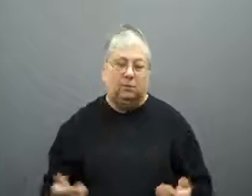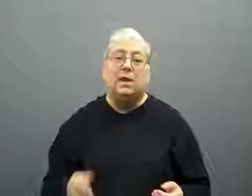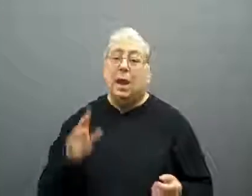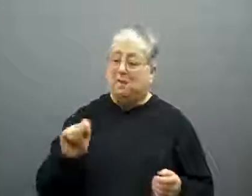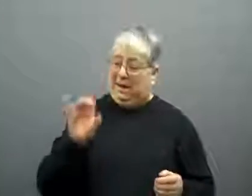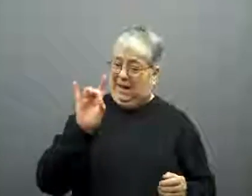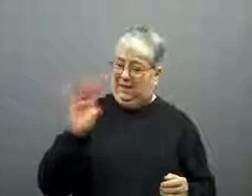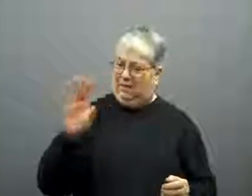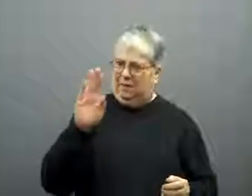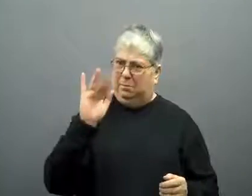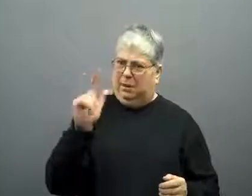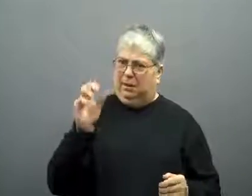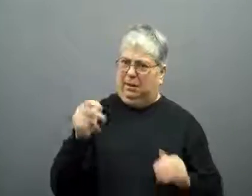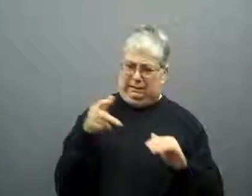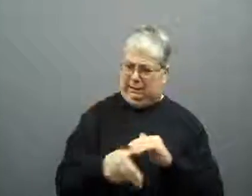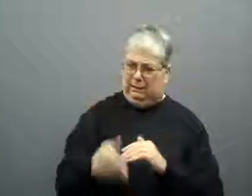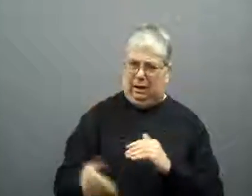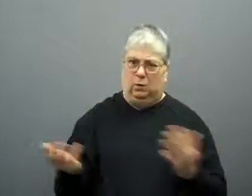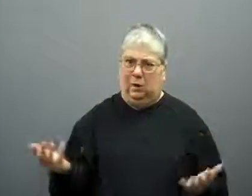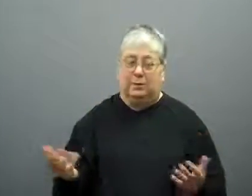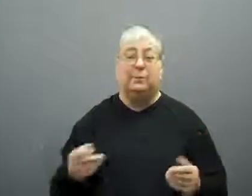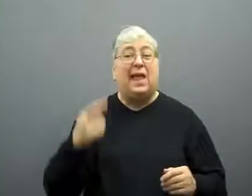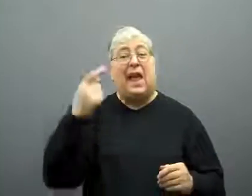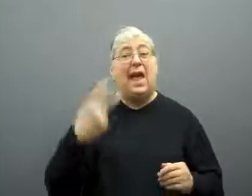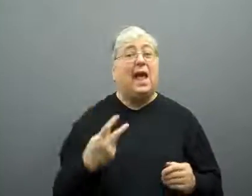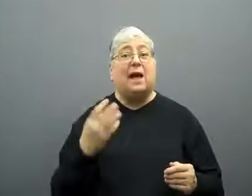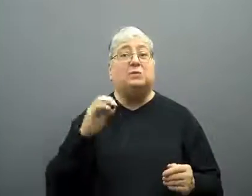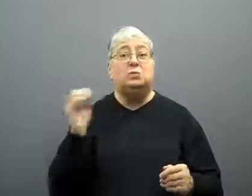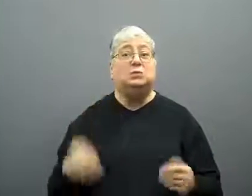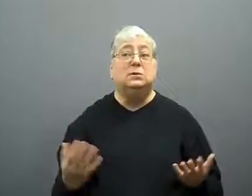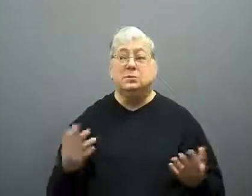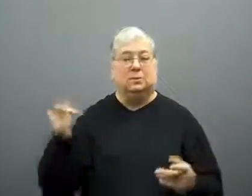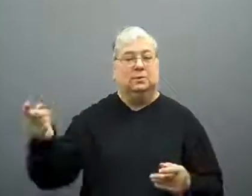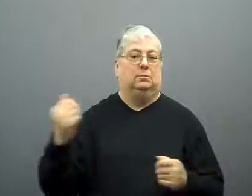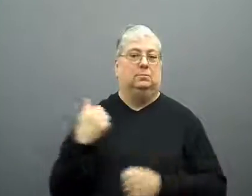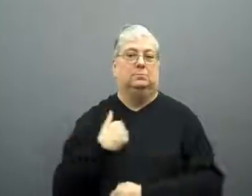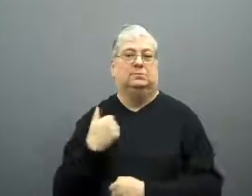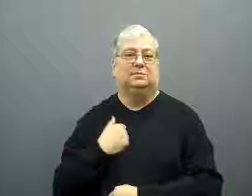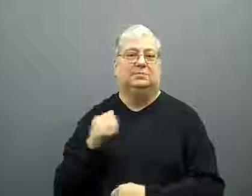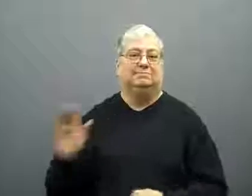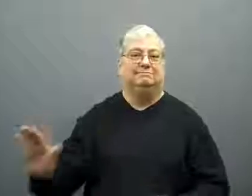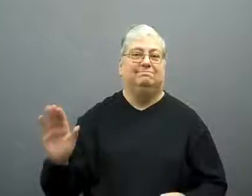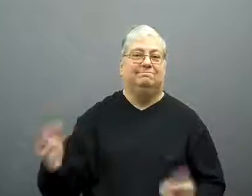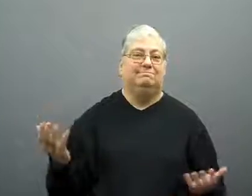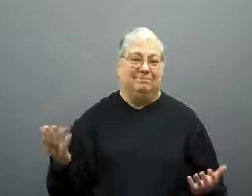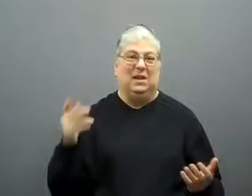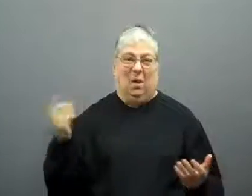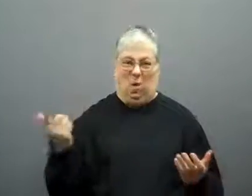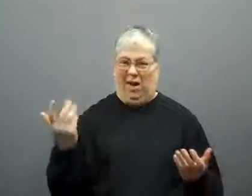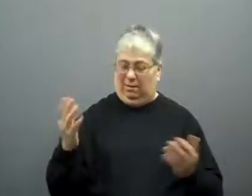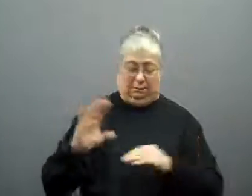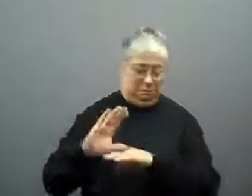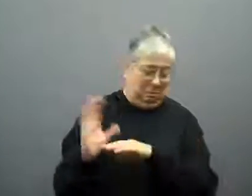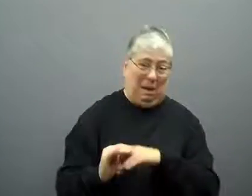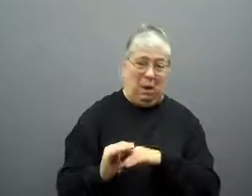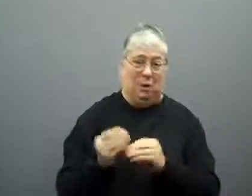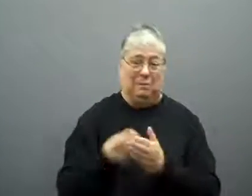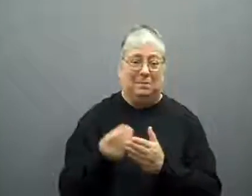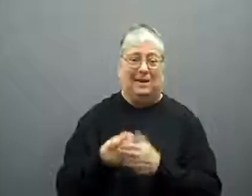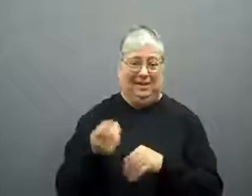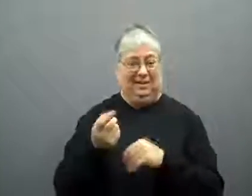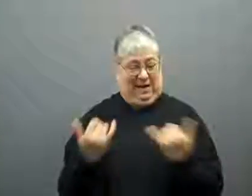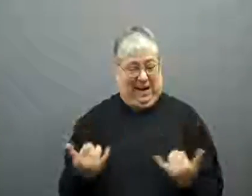What will be cut with this $85 billion sequester?